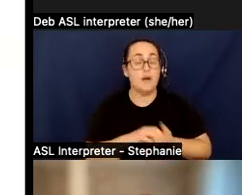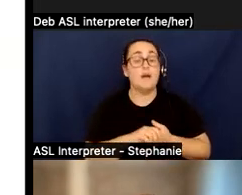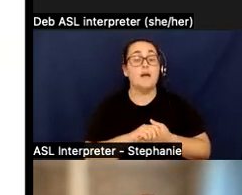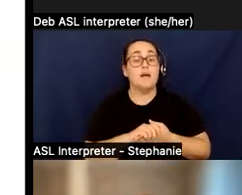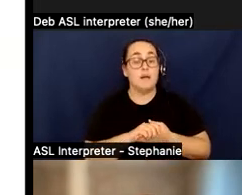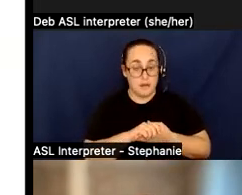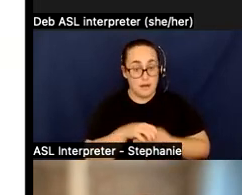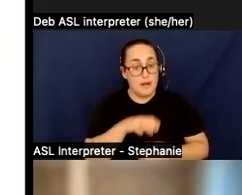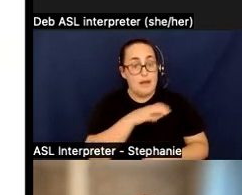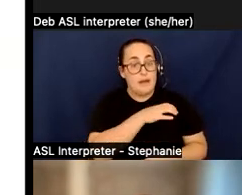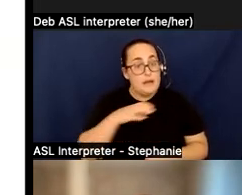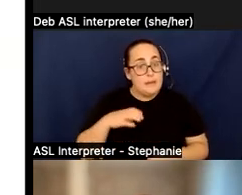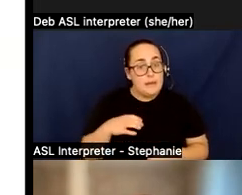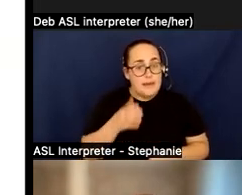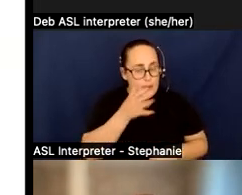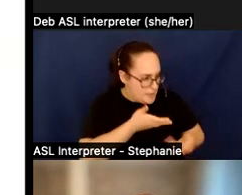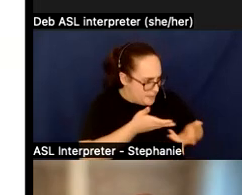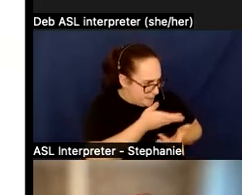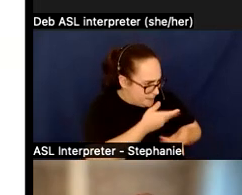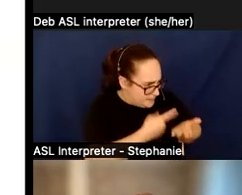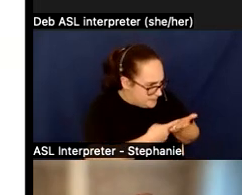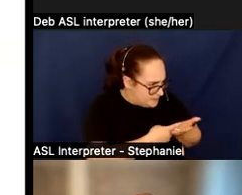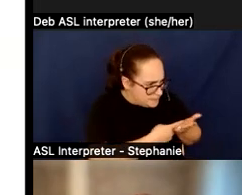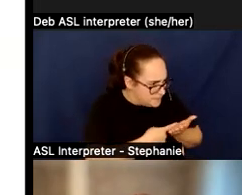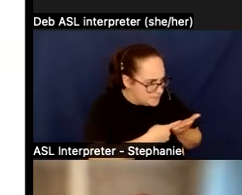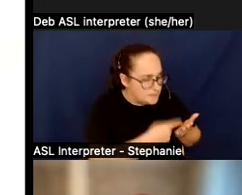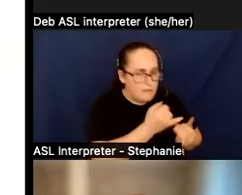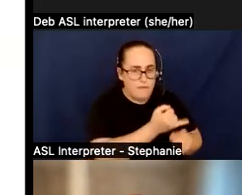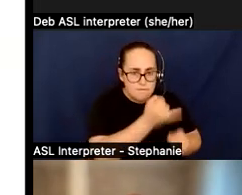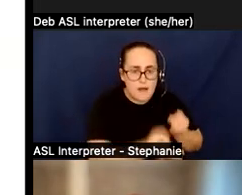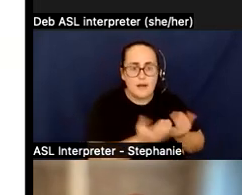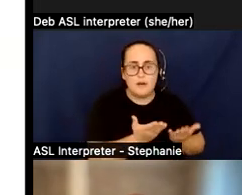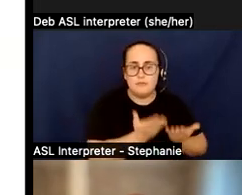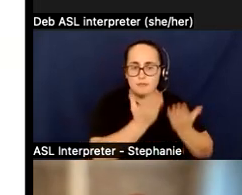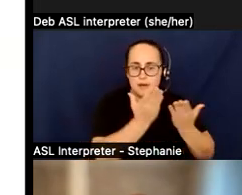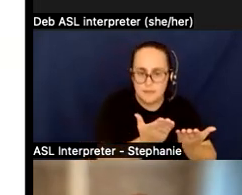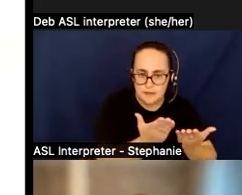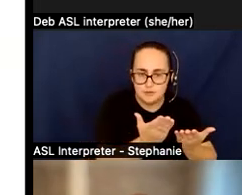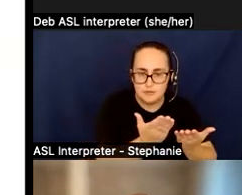discuss the applications and make a final funding recommendation in a meeting facilitated by the